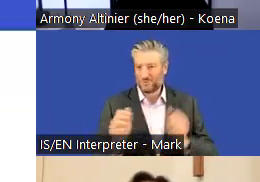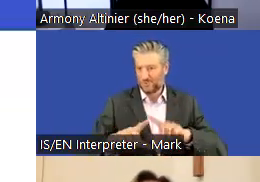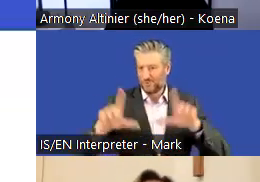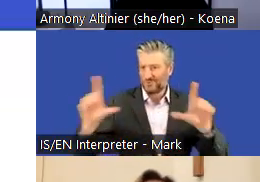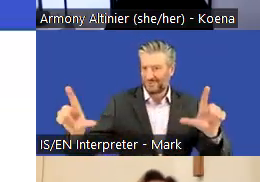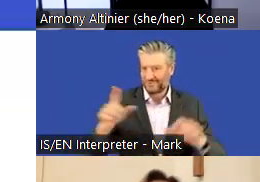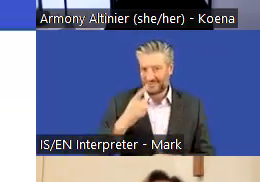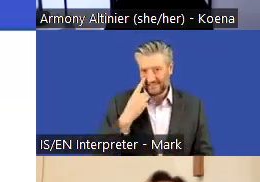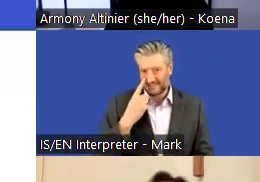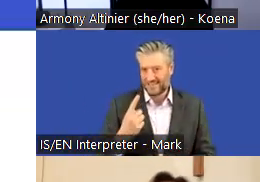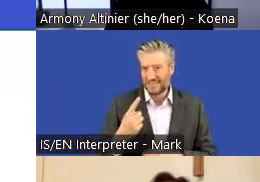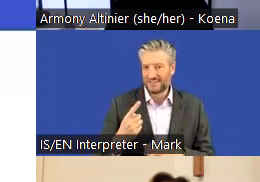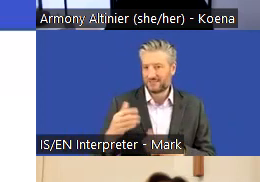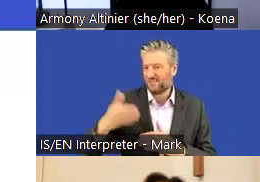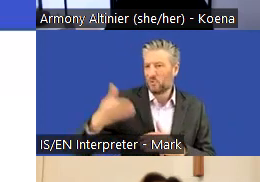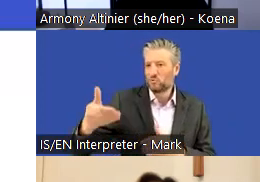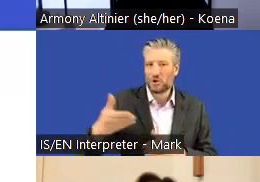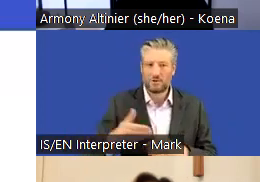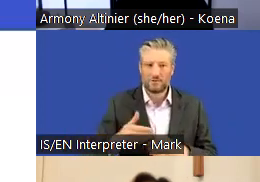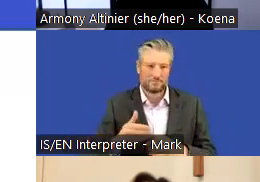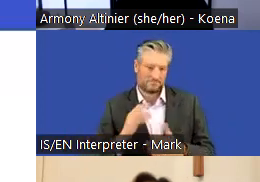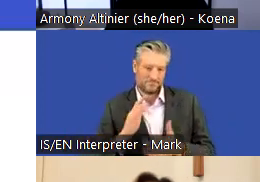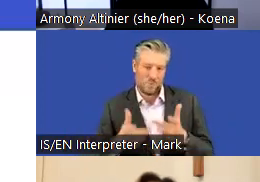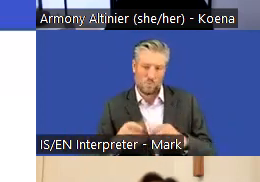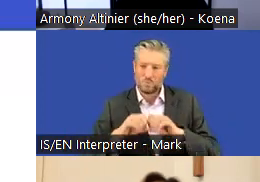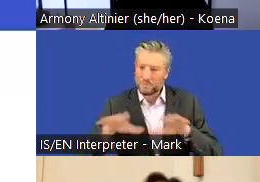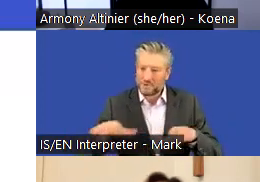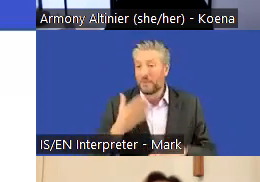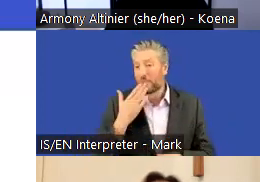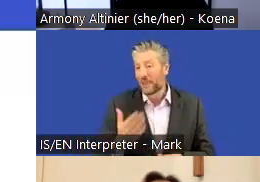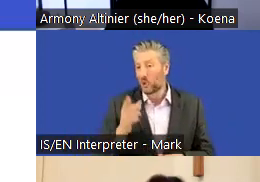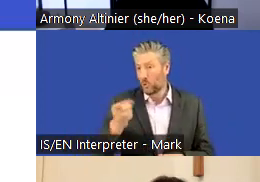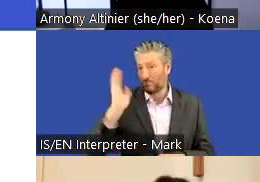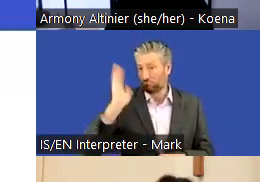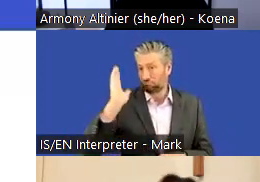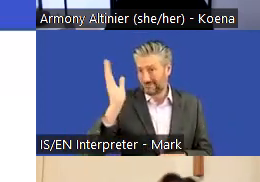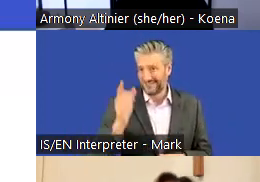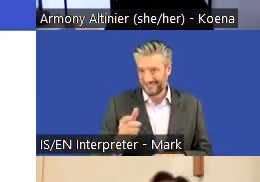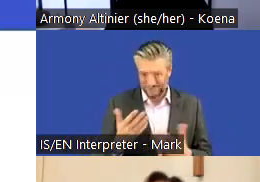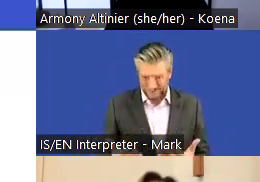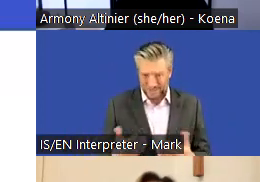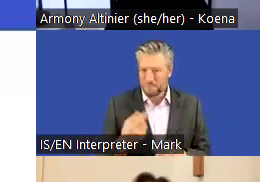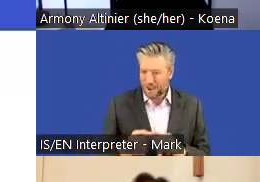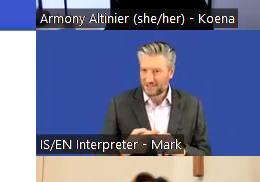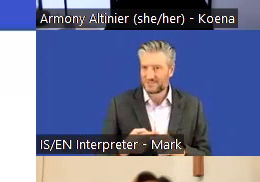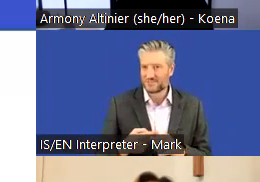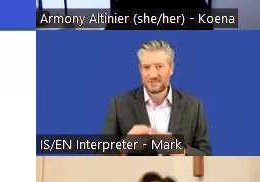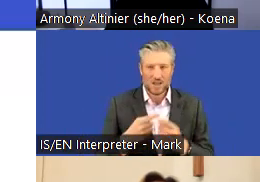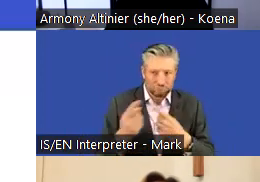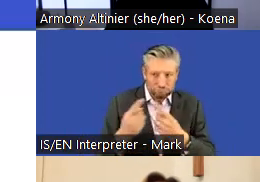Thank you very much for the discussions, Armony, and the questions we've had also. I think we'll get back to the French question.